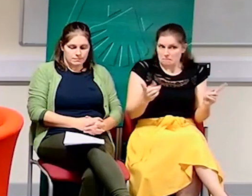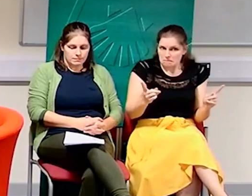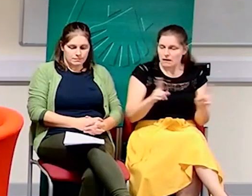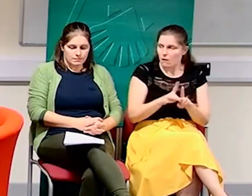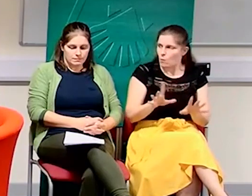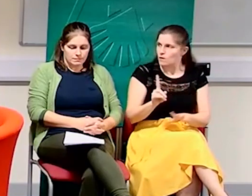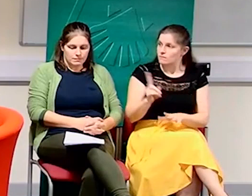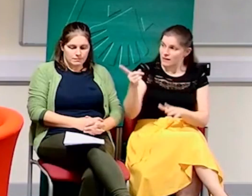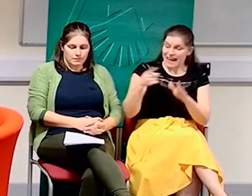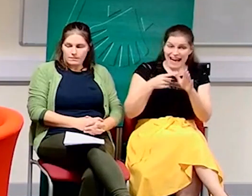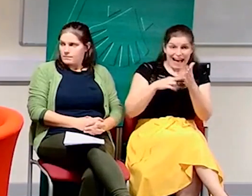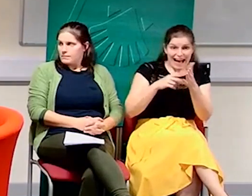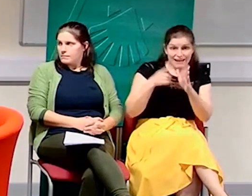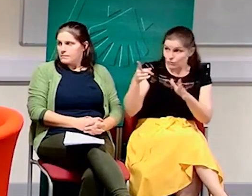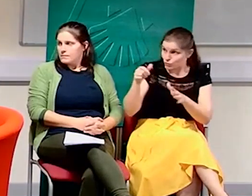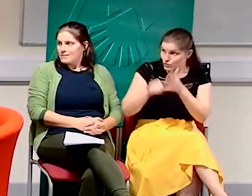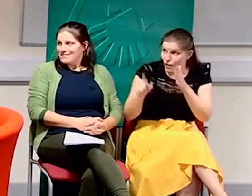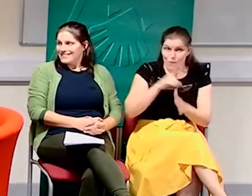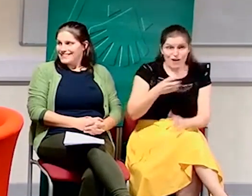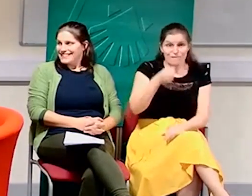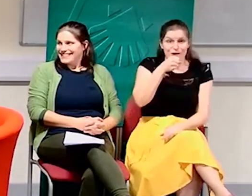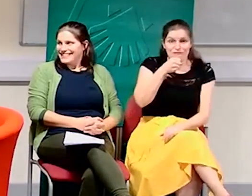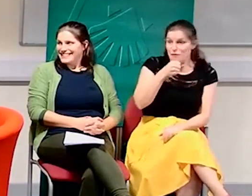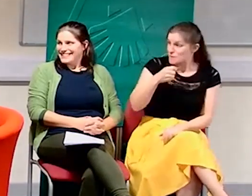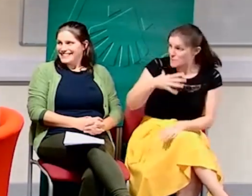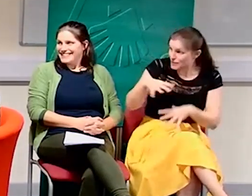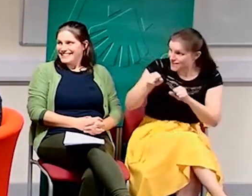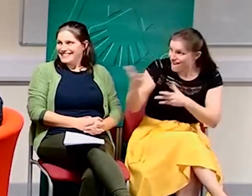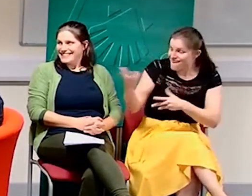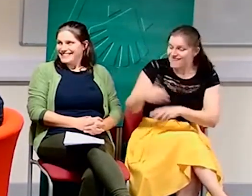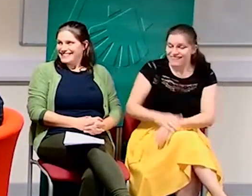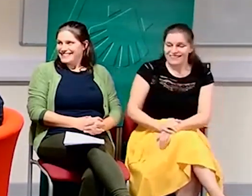you like to you're holding the microphone would you like to start us off what sort of barriers do